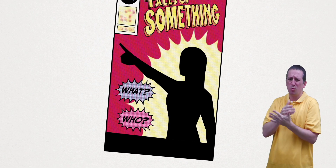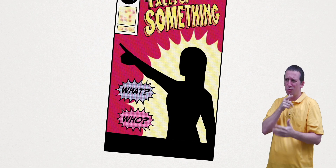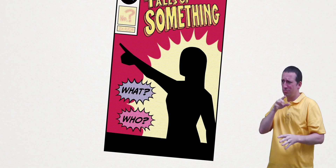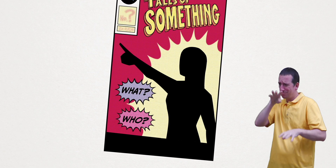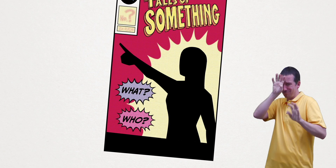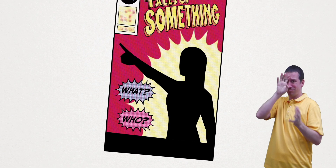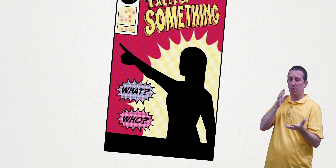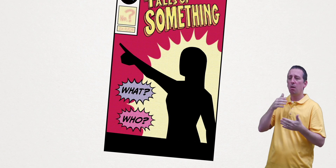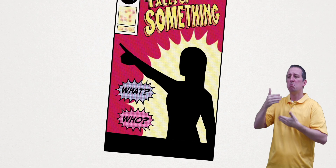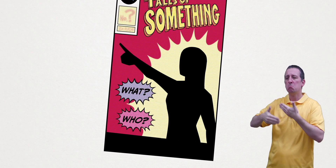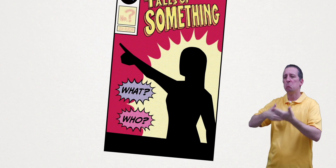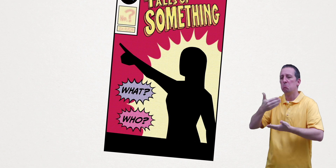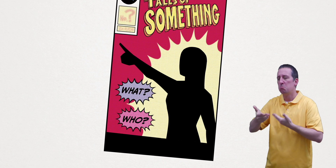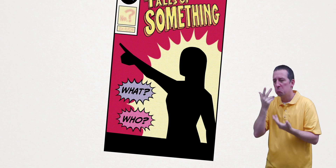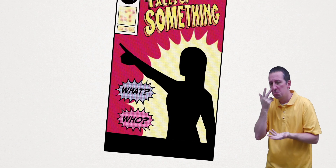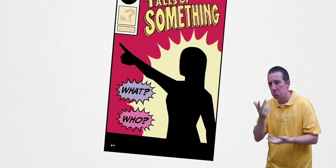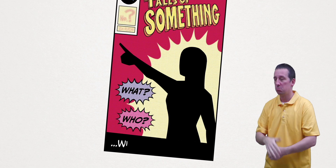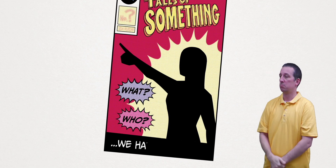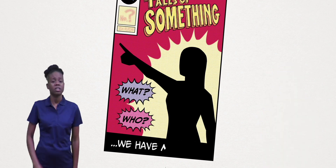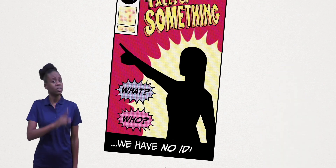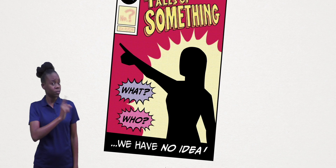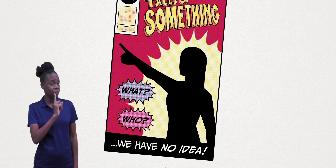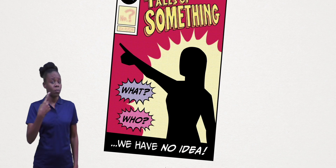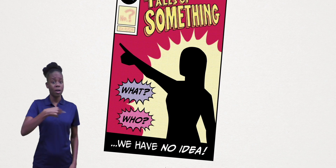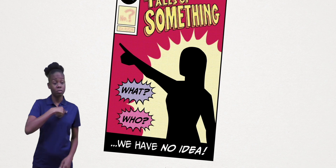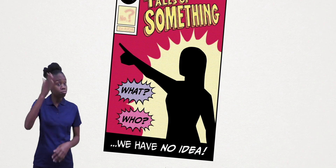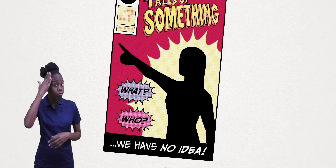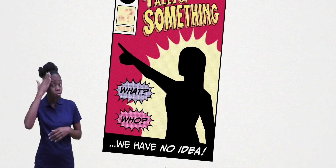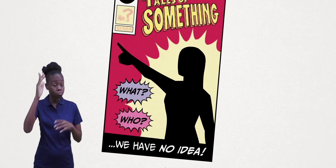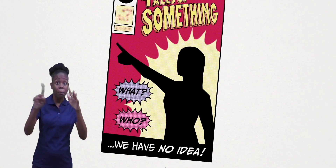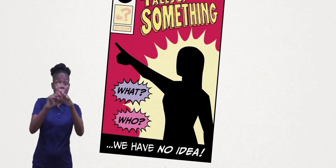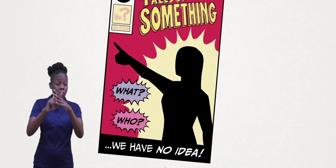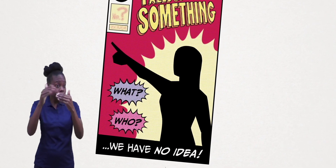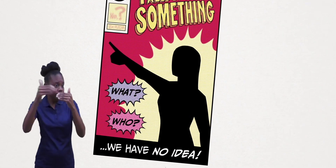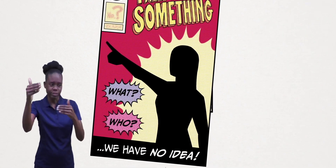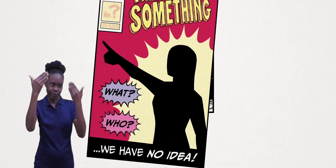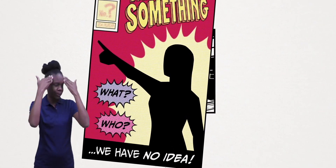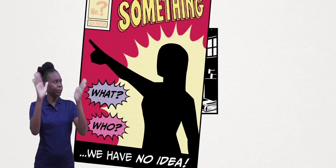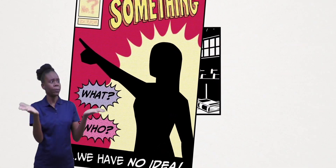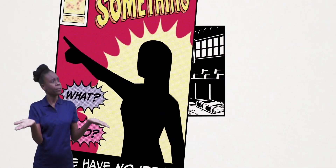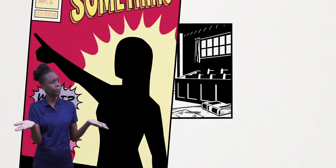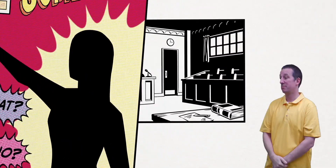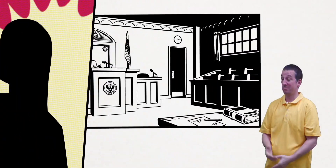The plot and the characters are a mystery until things unfold. Jon: Yeah. We have no idea what to expect.